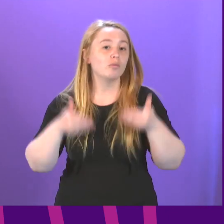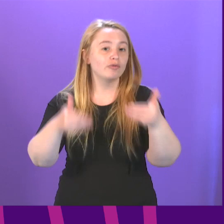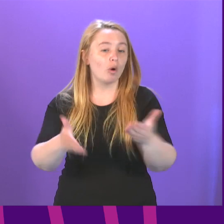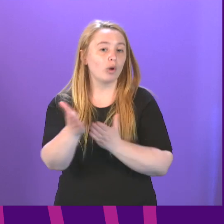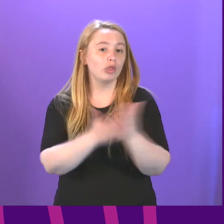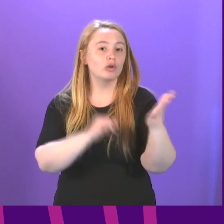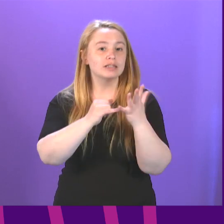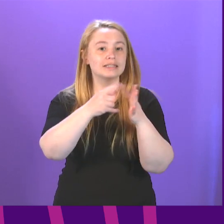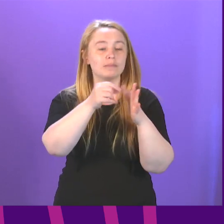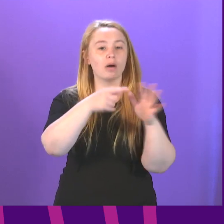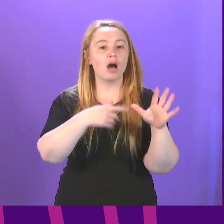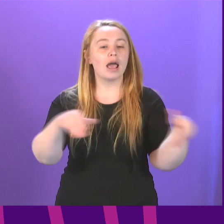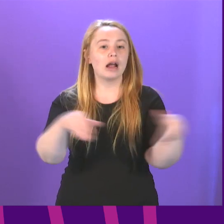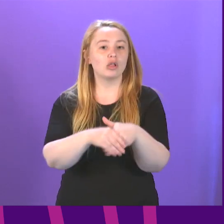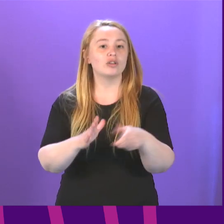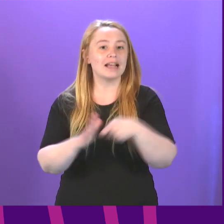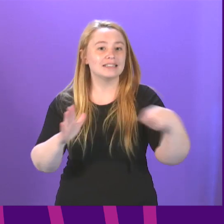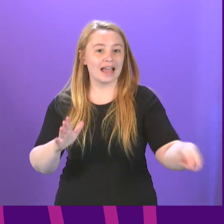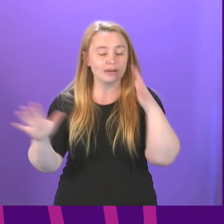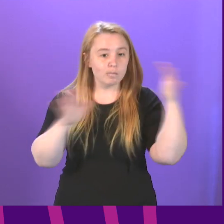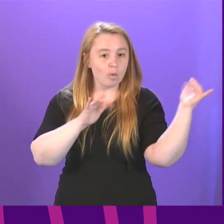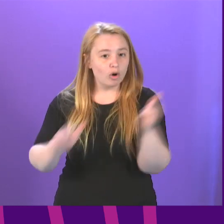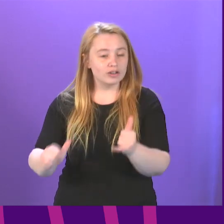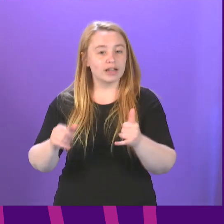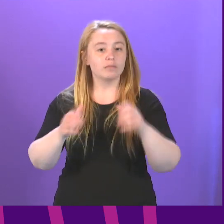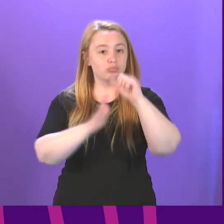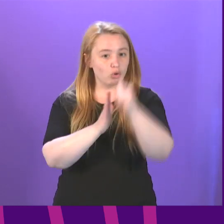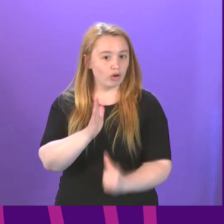include extending the environmental monitoring programme with community participation in its